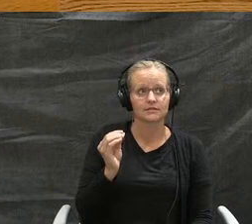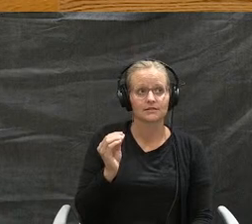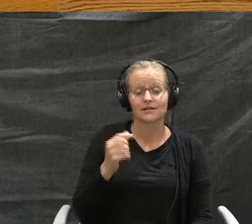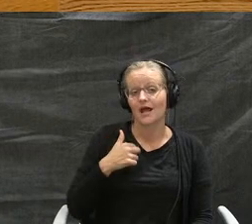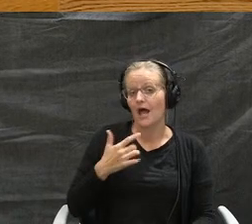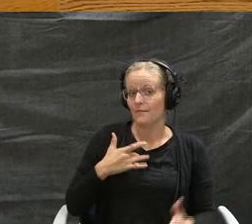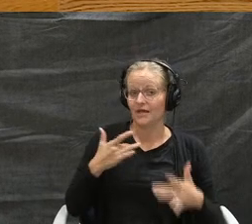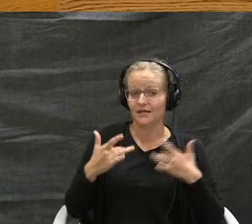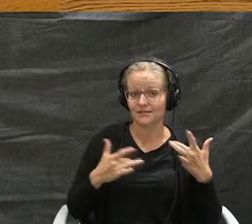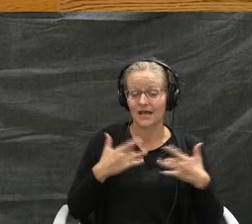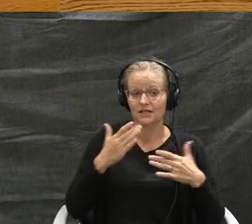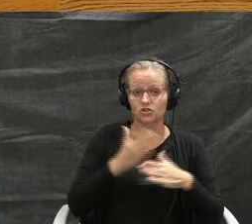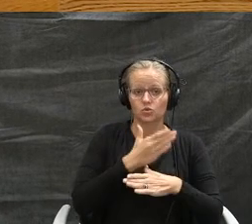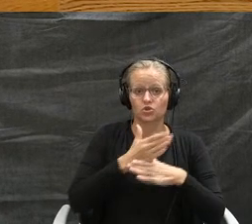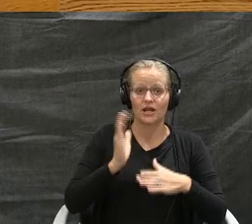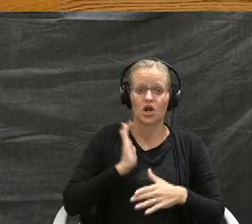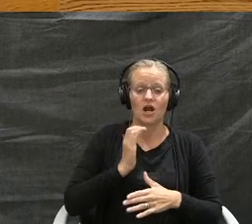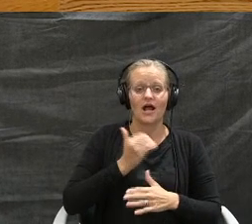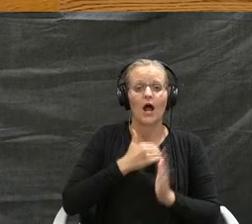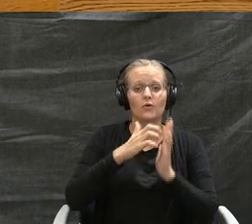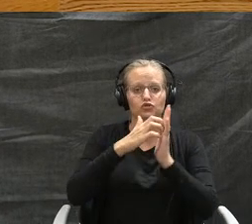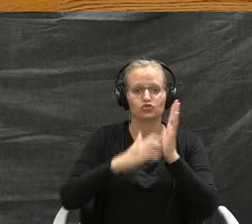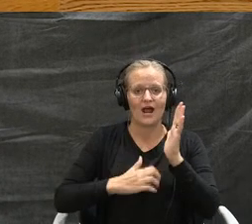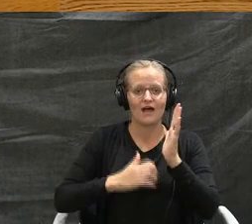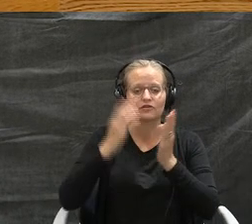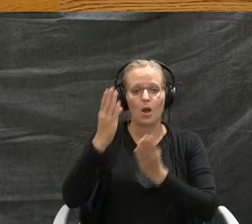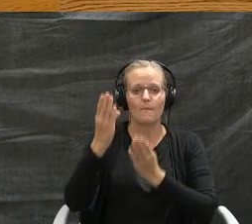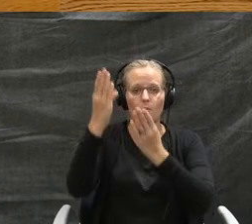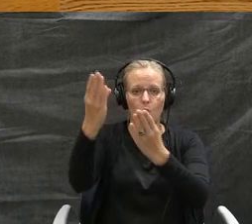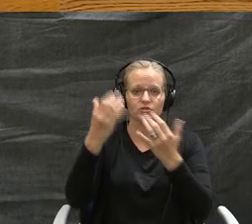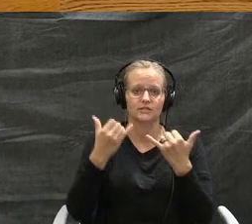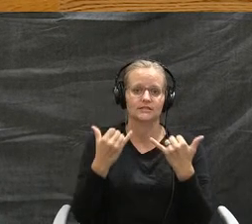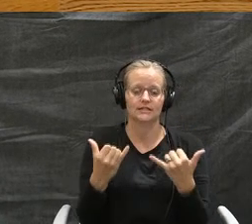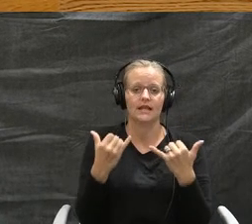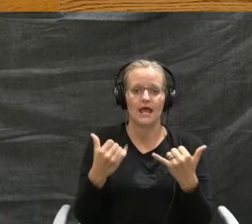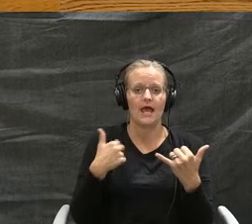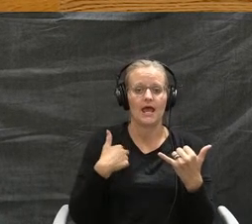proposals here today and I thought we would start out by